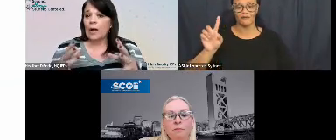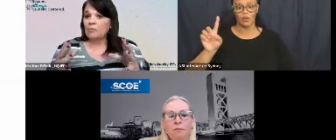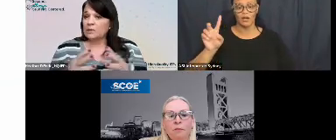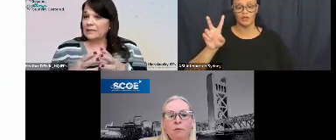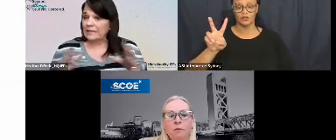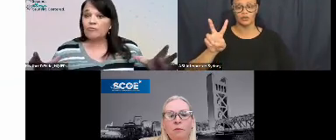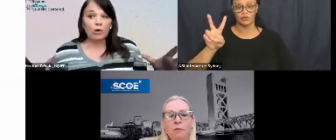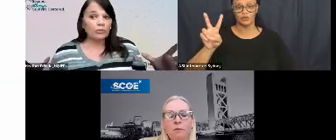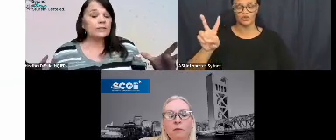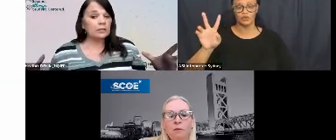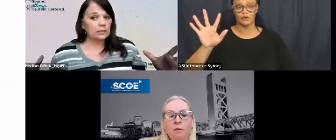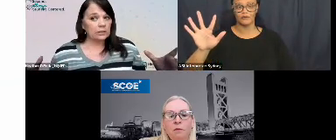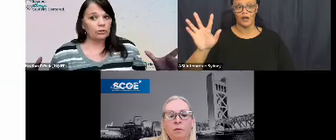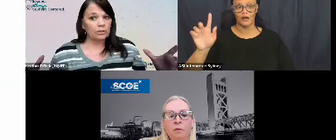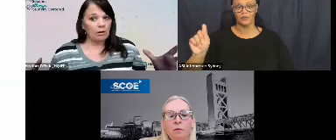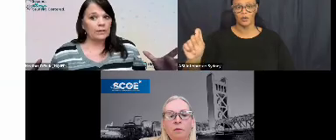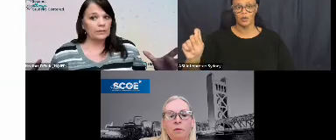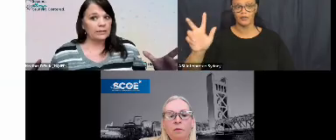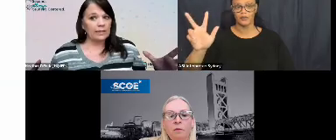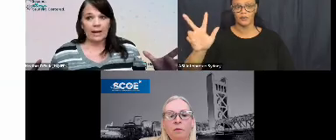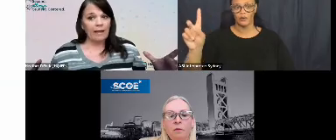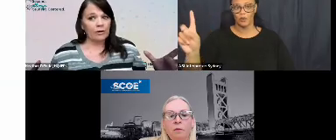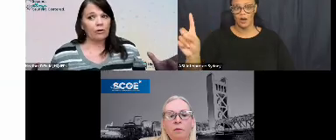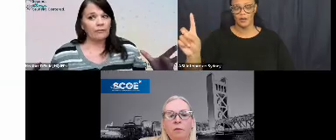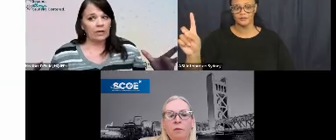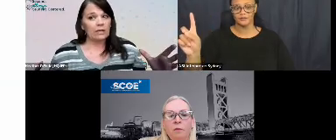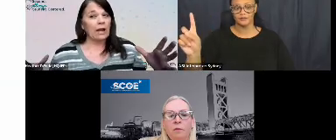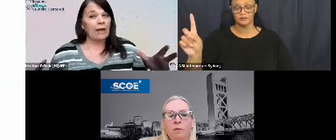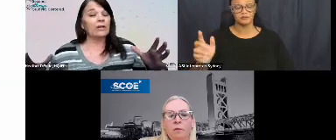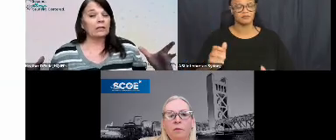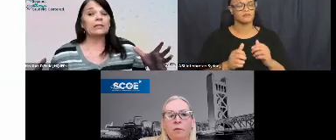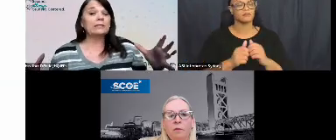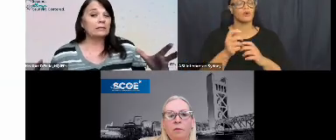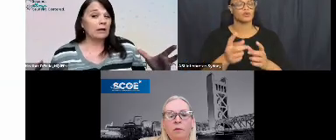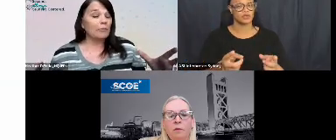And so I believe most districts across the state, I haven't heard of any that haven't at least